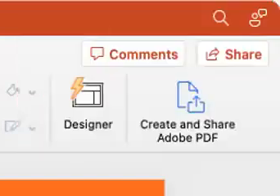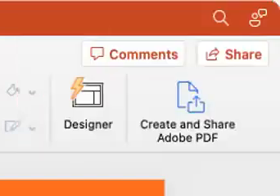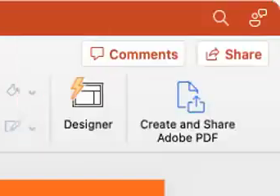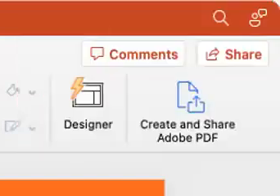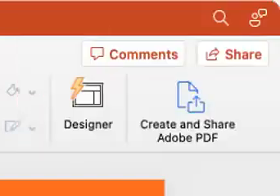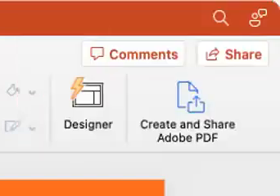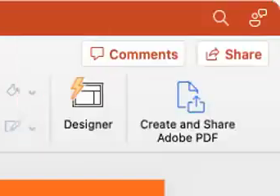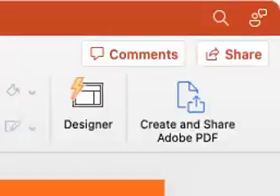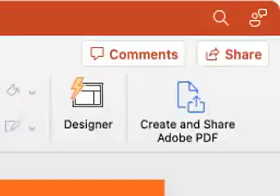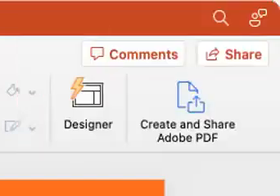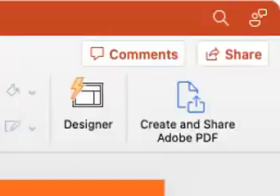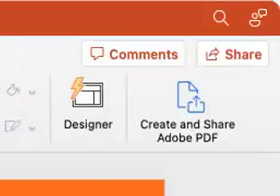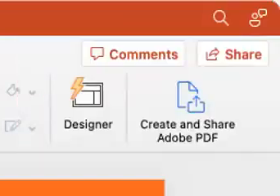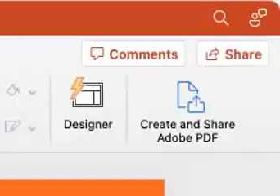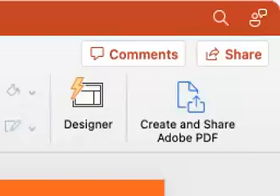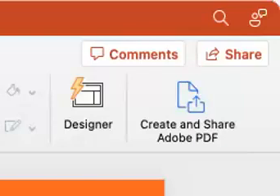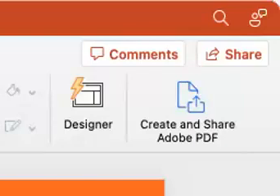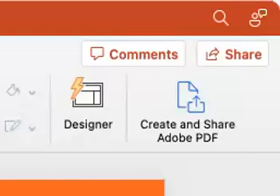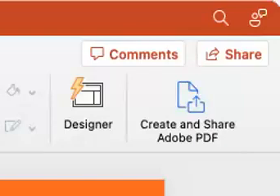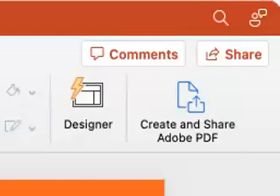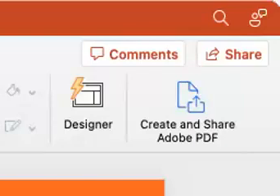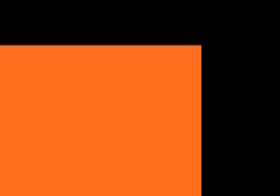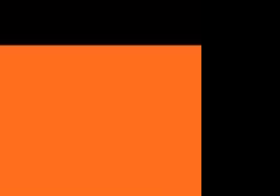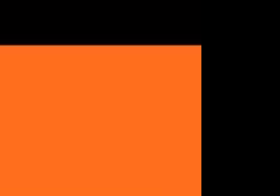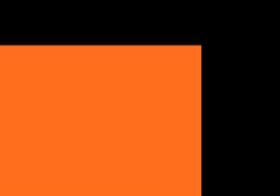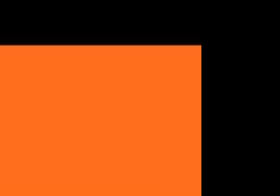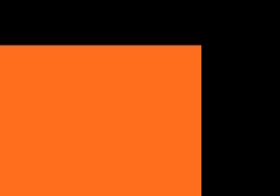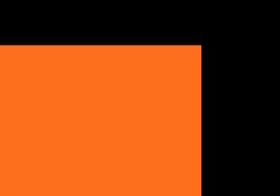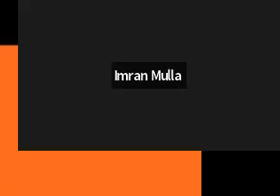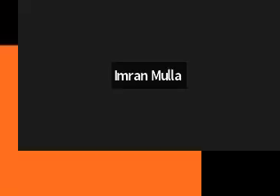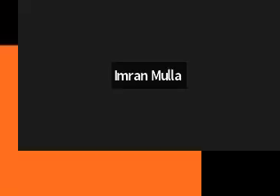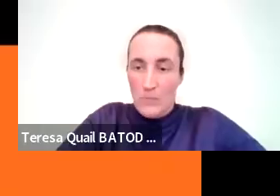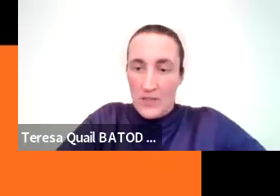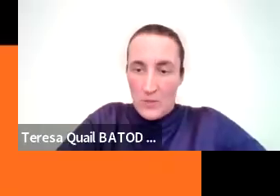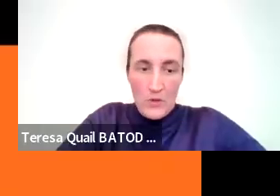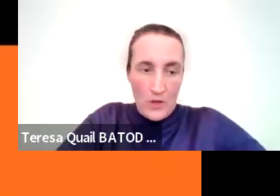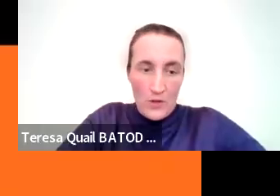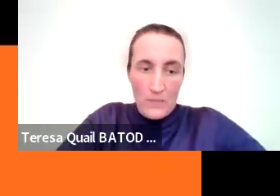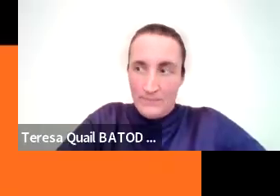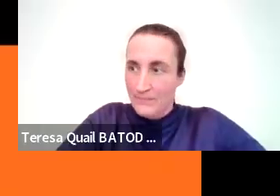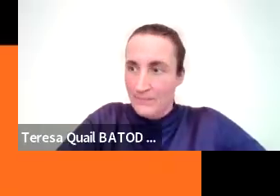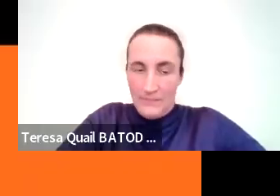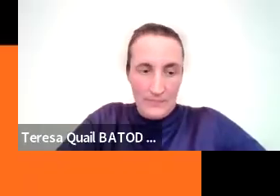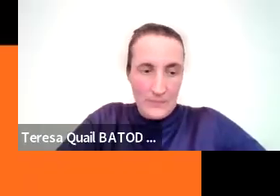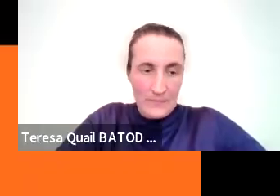Okay, so I'll get that up and then I'll put the camera on as well. Yeah, you're in presenter mode now. Brilliant.